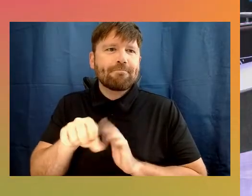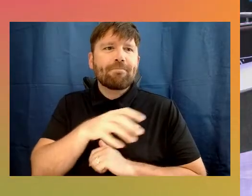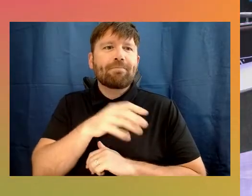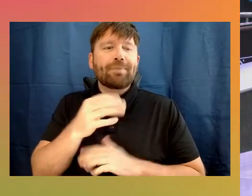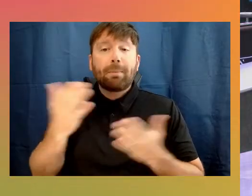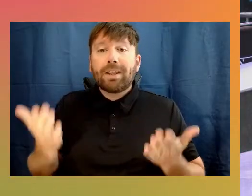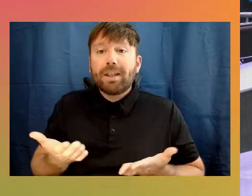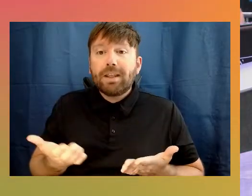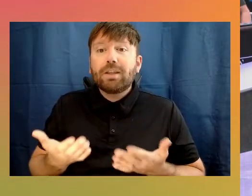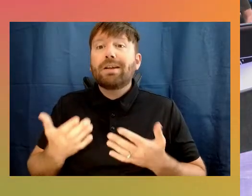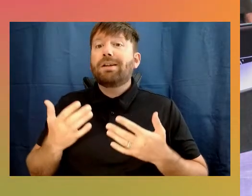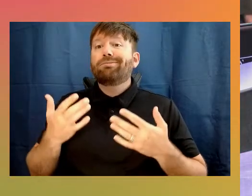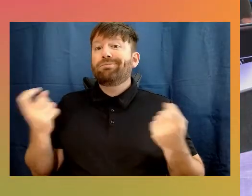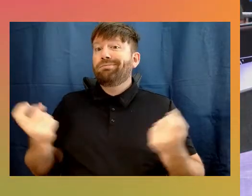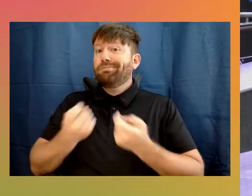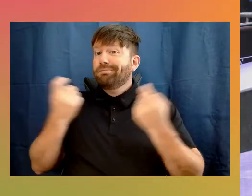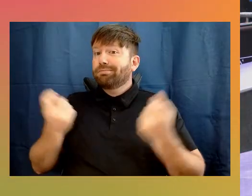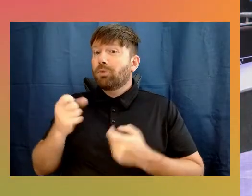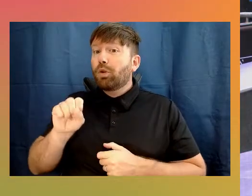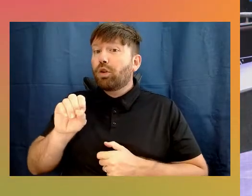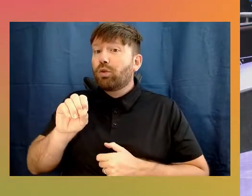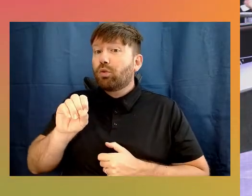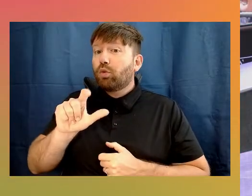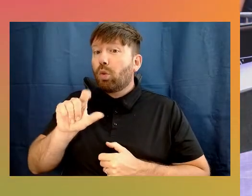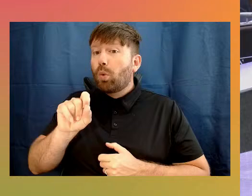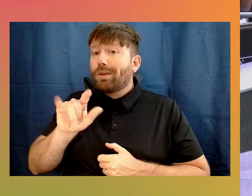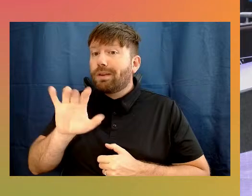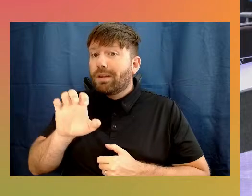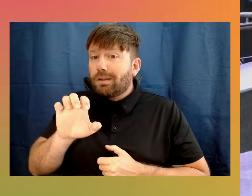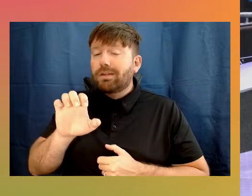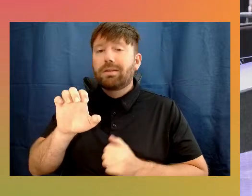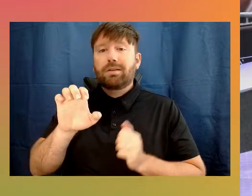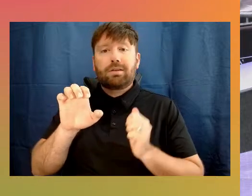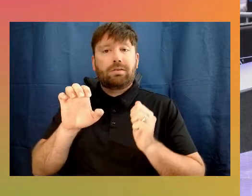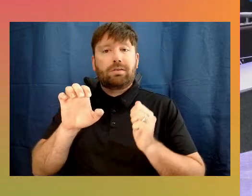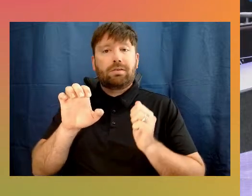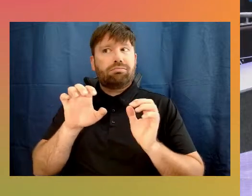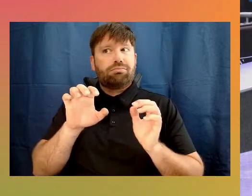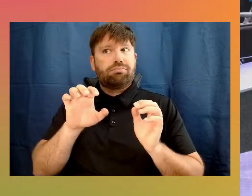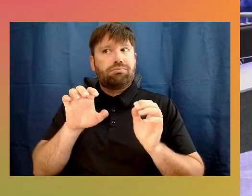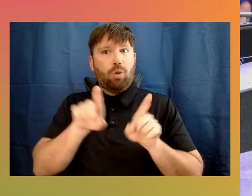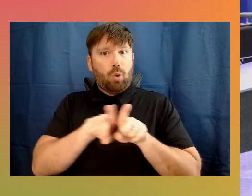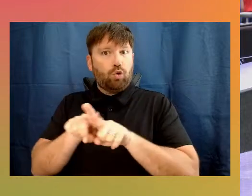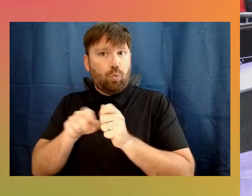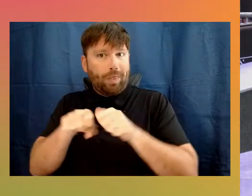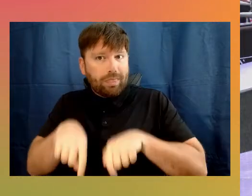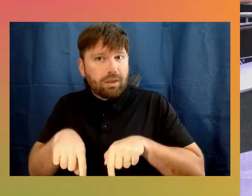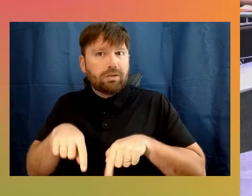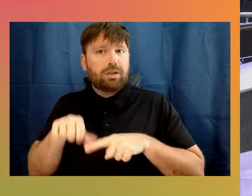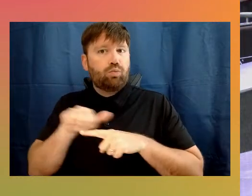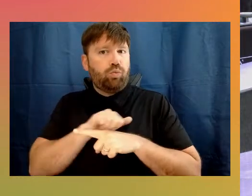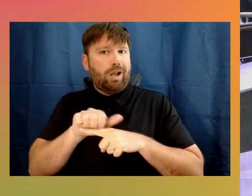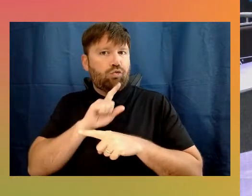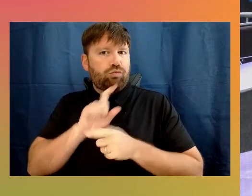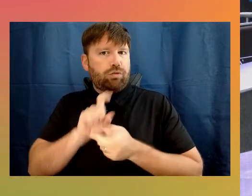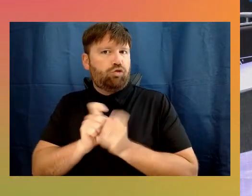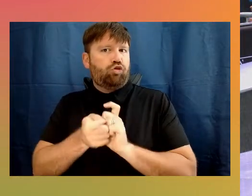SUMMER IS, I AM NOT GOING TO LIE, MY FAVORITE SEASON.